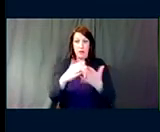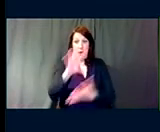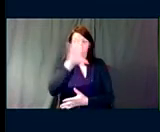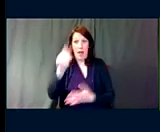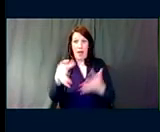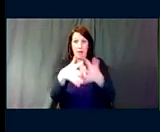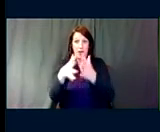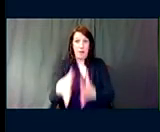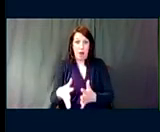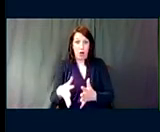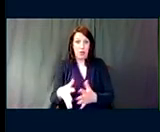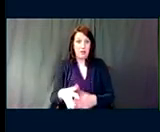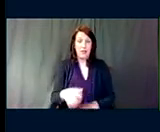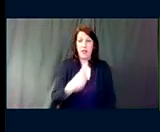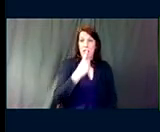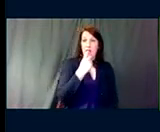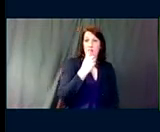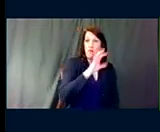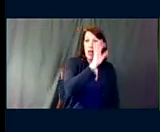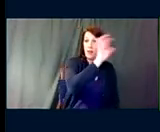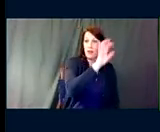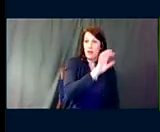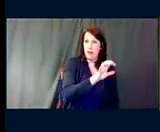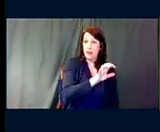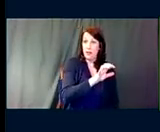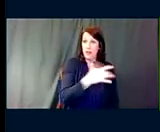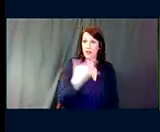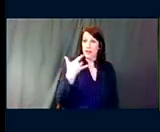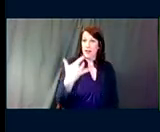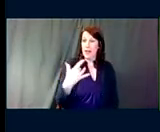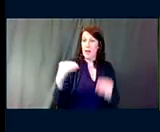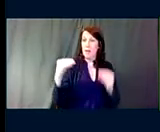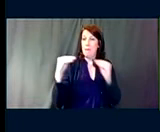AFRICAN AMERICANS THAT THE RED DOTS WHO GENETICALLY HAVE MORE